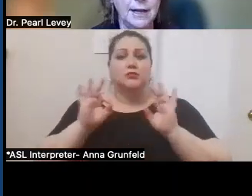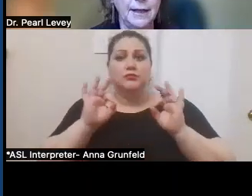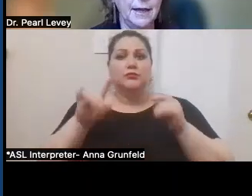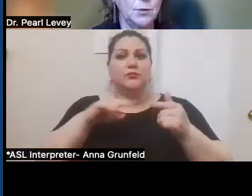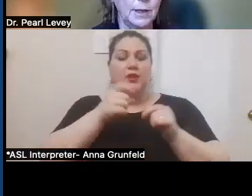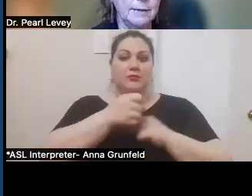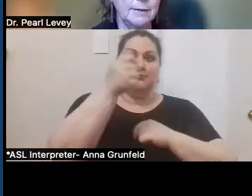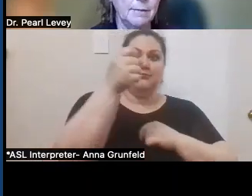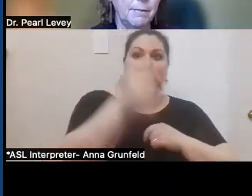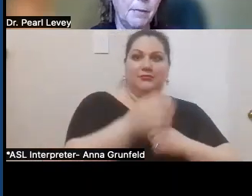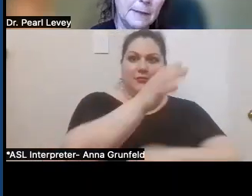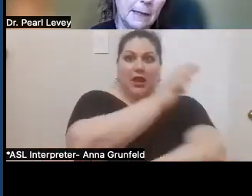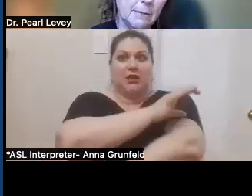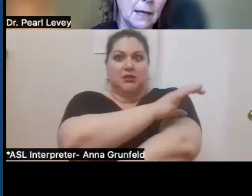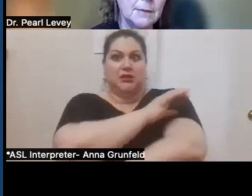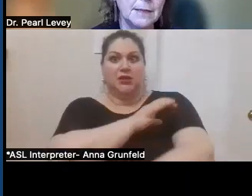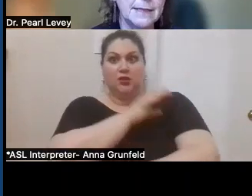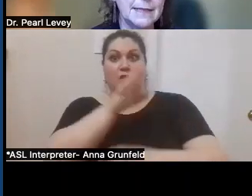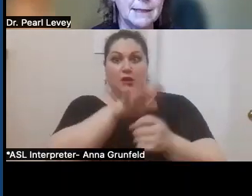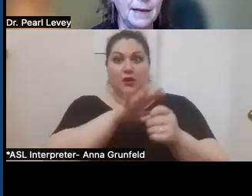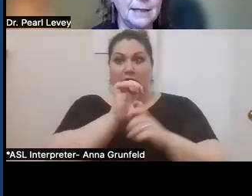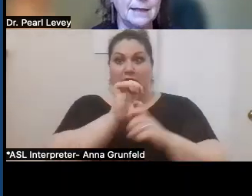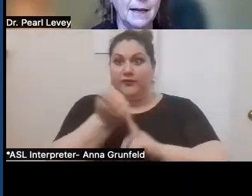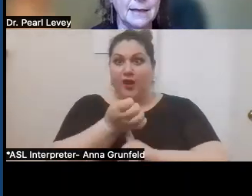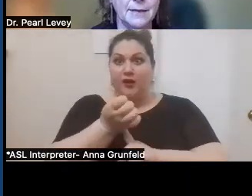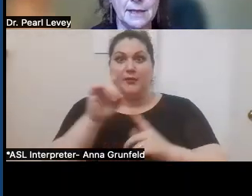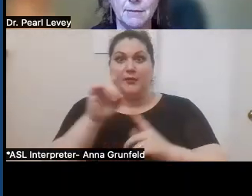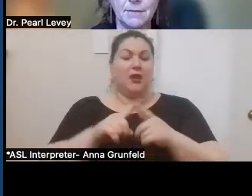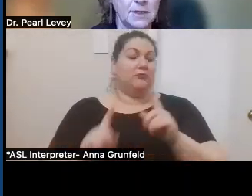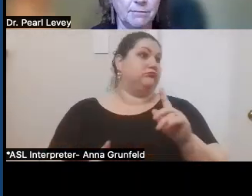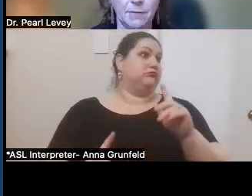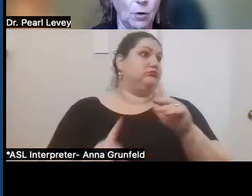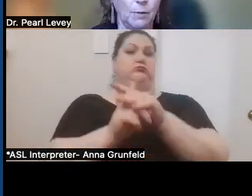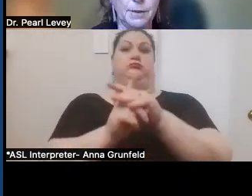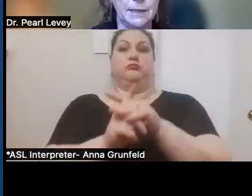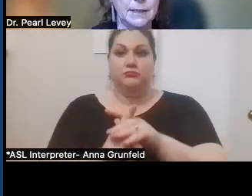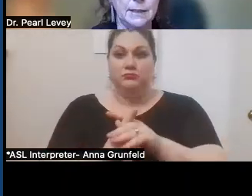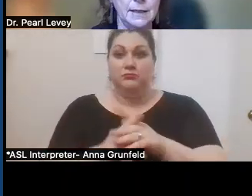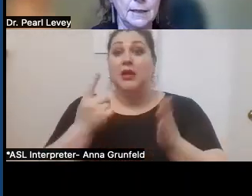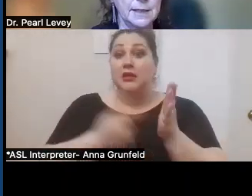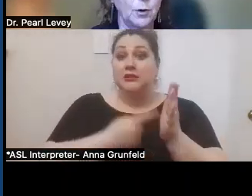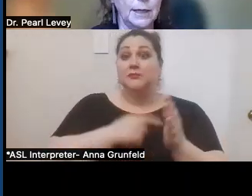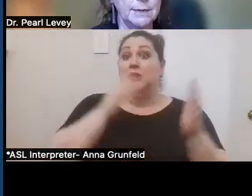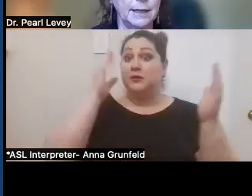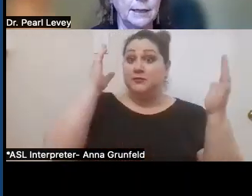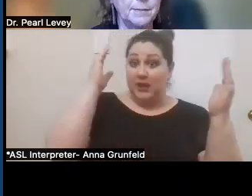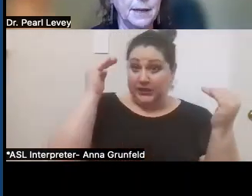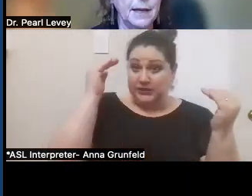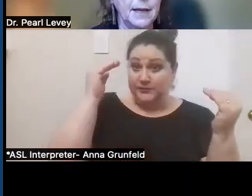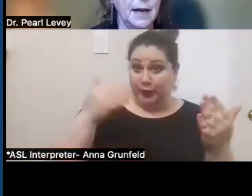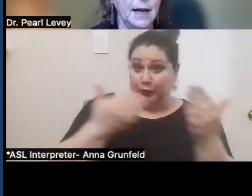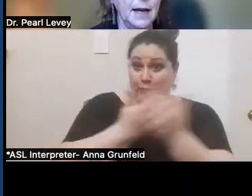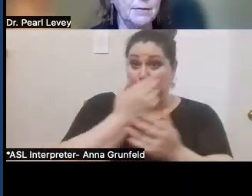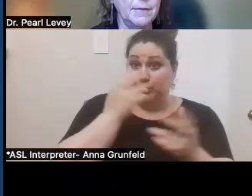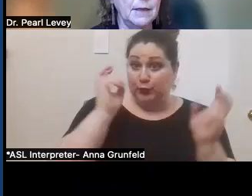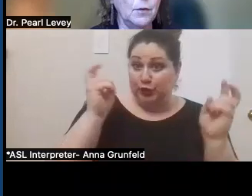that one sometimes anticipate and other times are completely surprised by them.